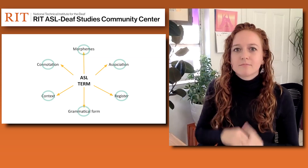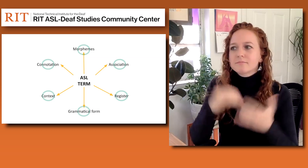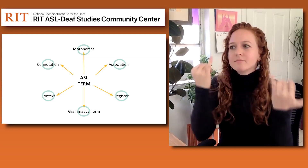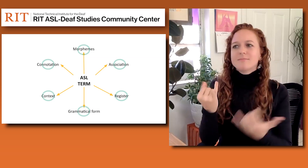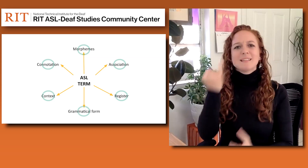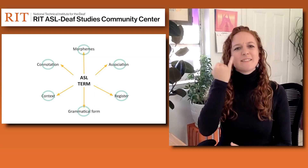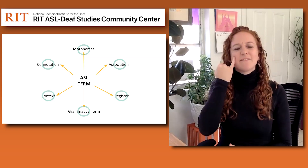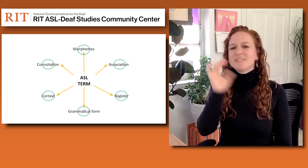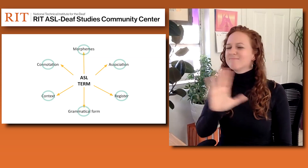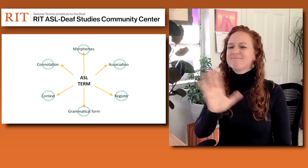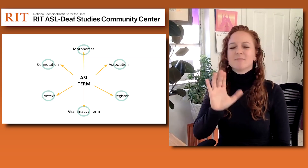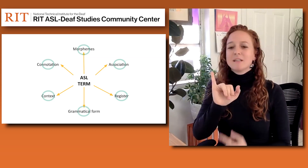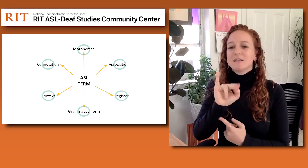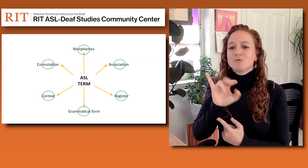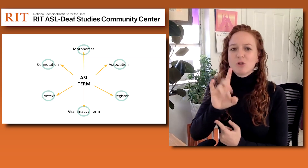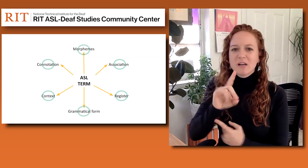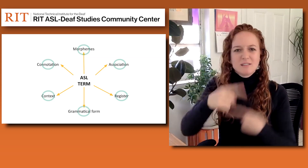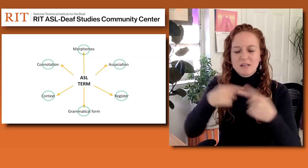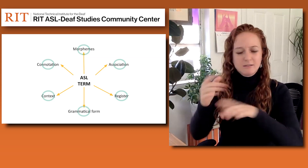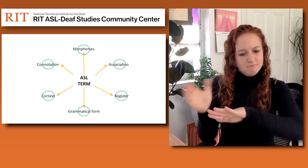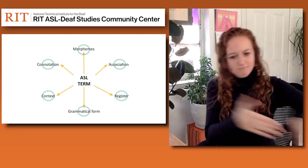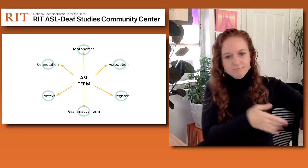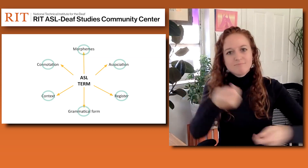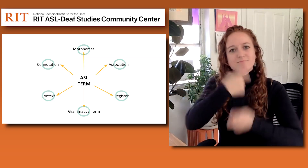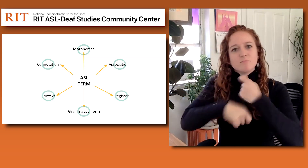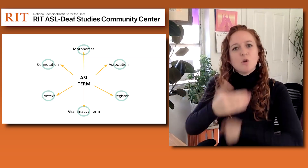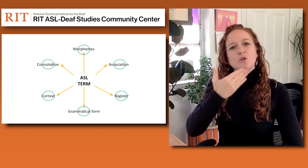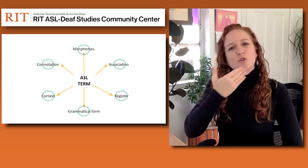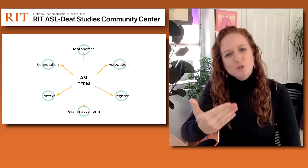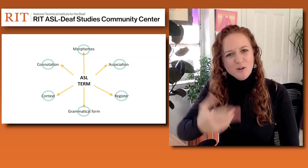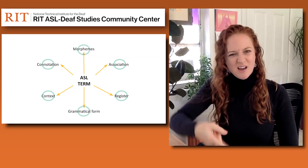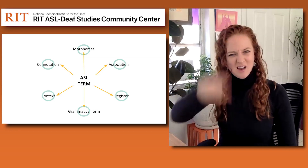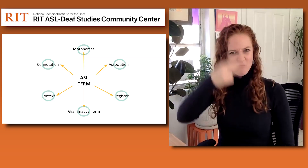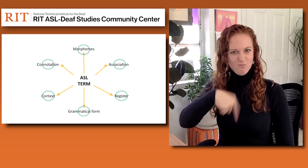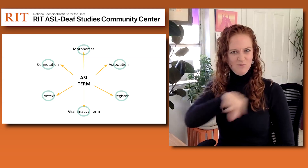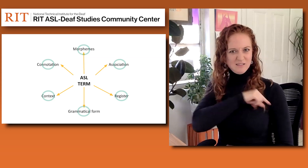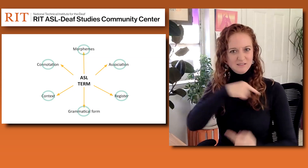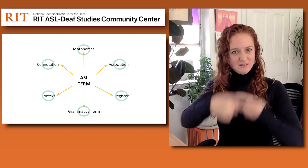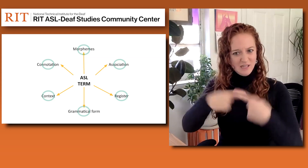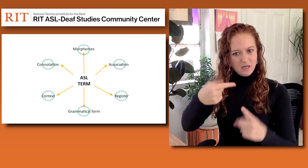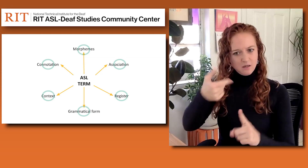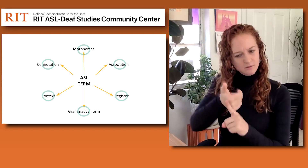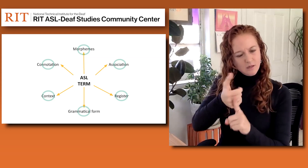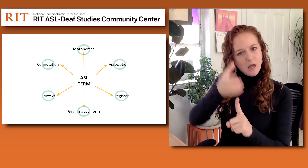Now, if we get rid of an initialized sign and replace it with a high-quality sign